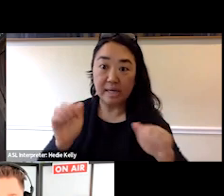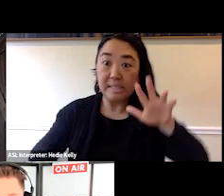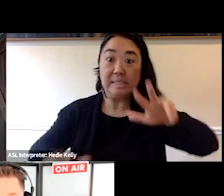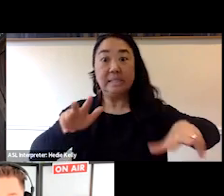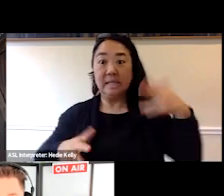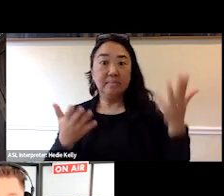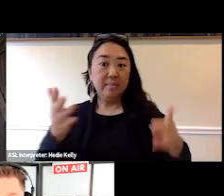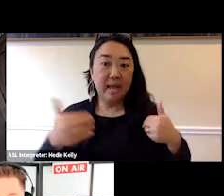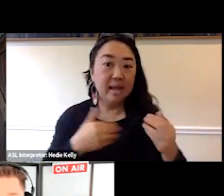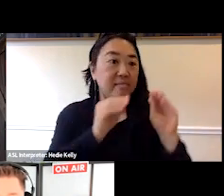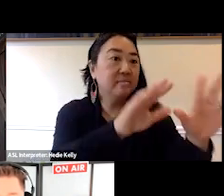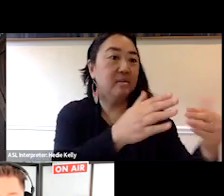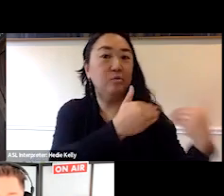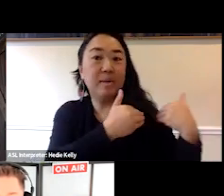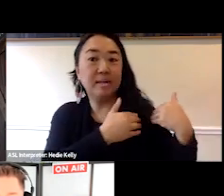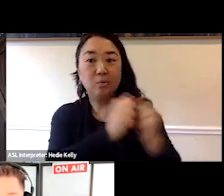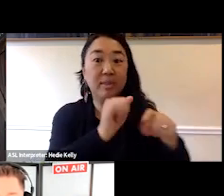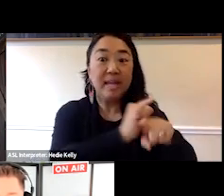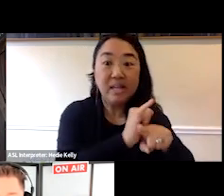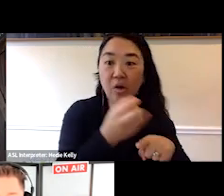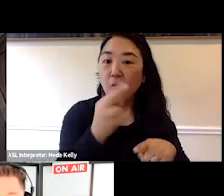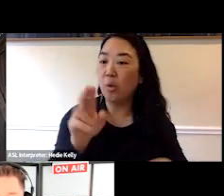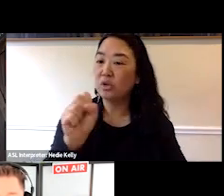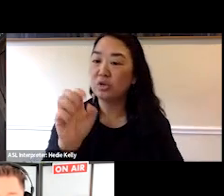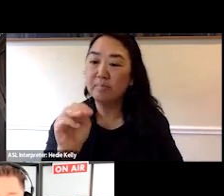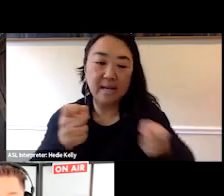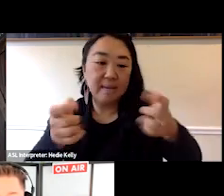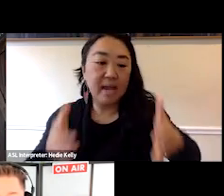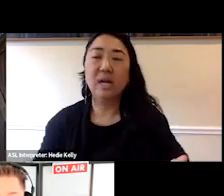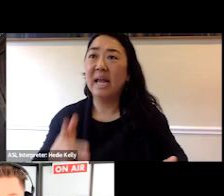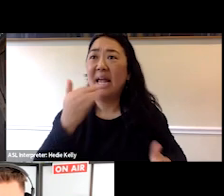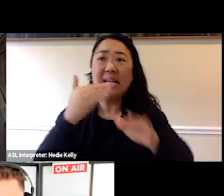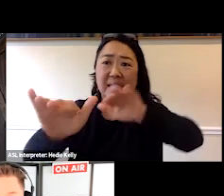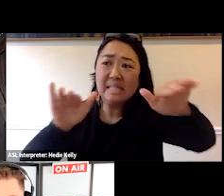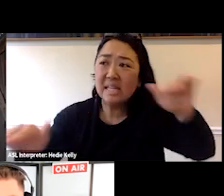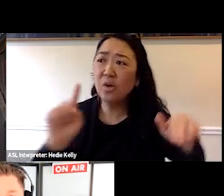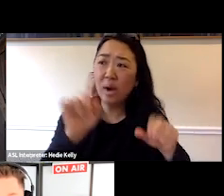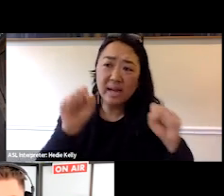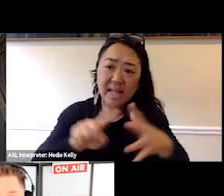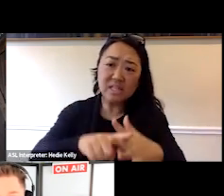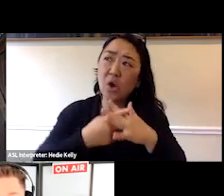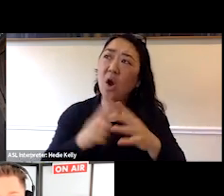a social media manager, and it's like, where can we get started? Where is the low hanging fruit, right?